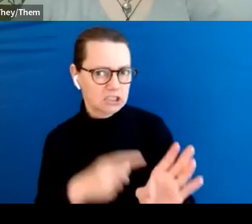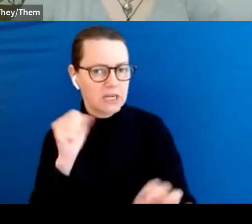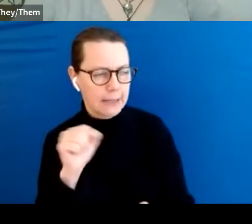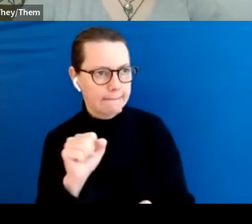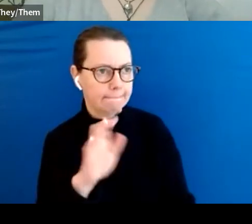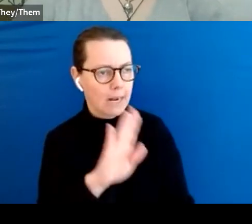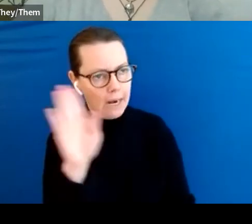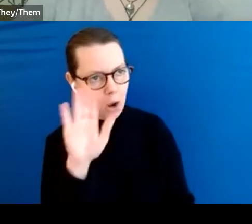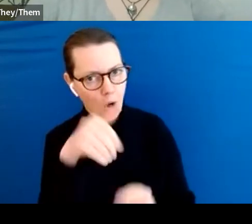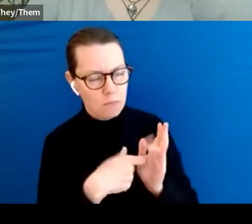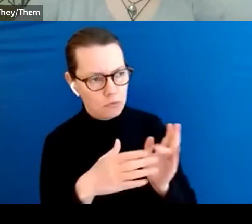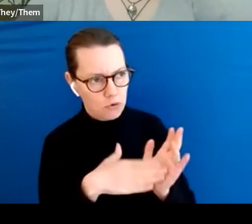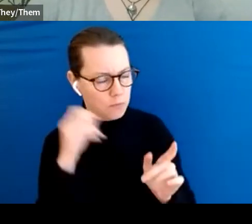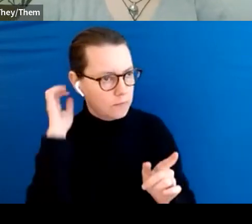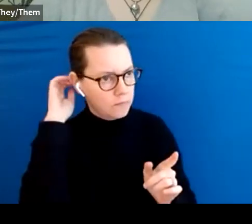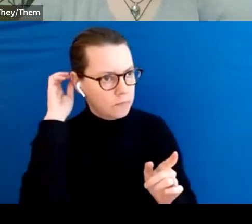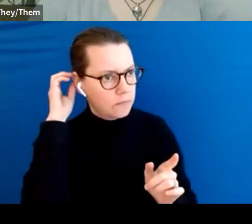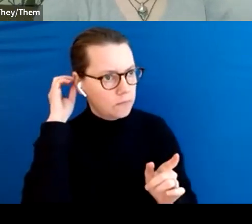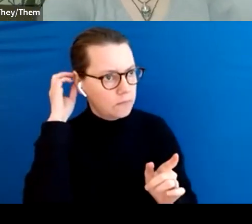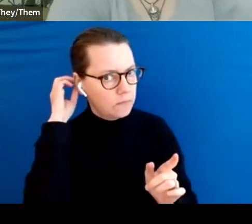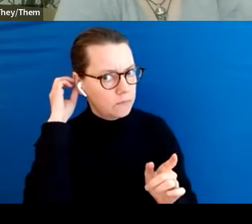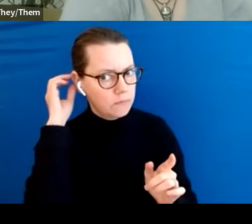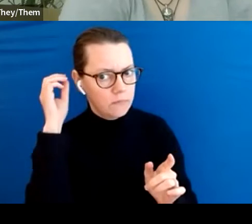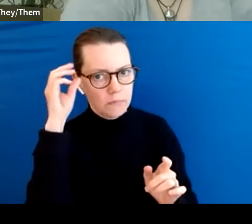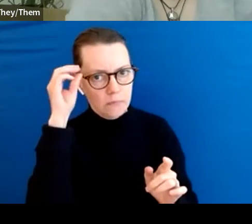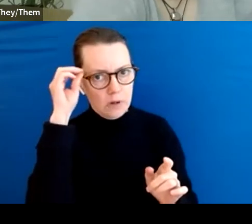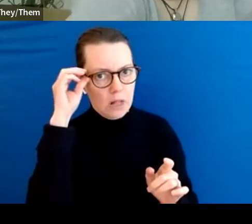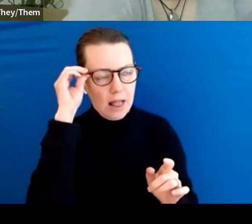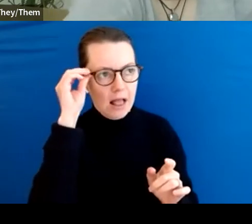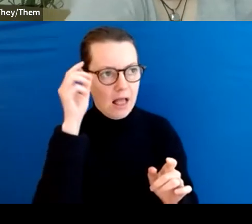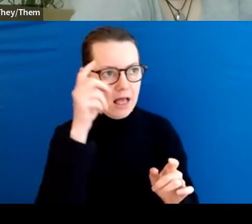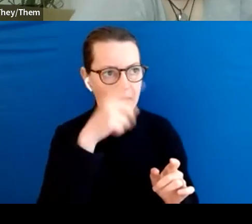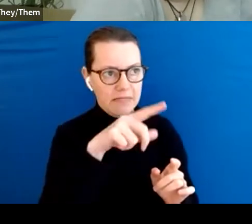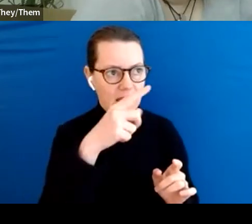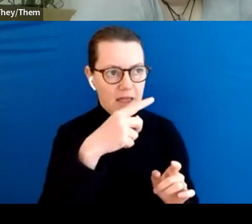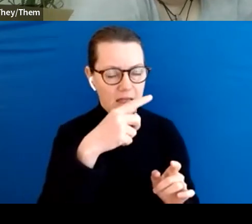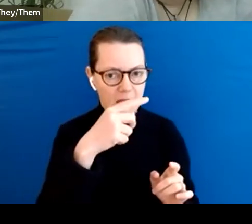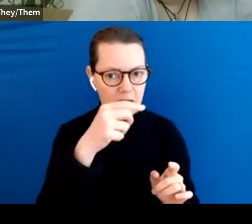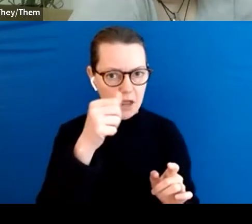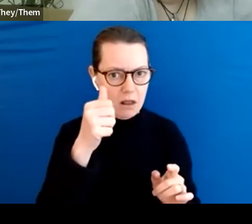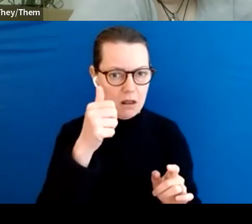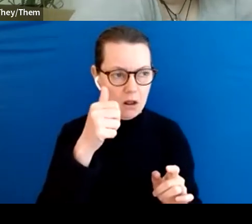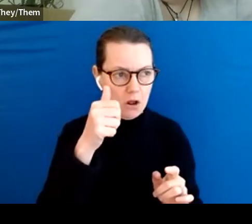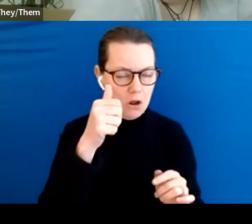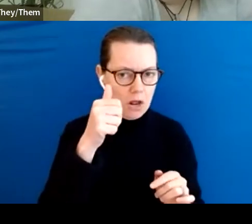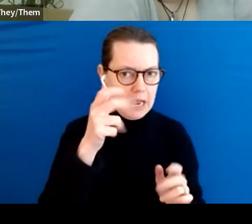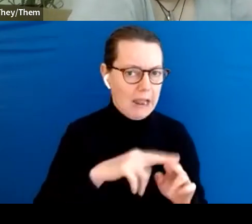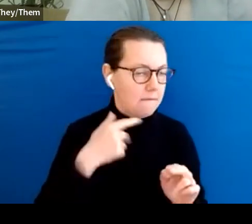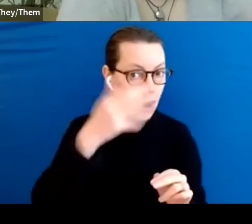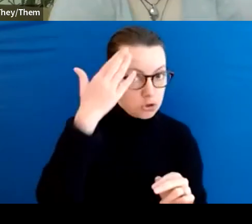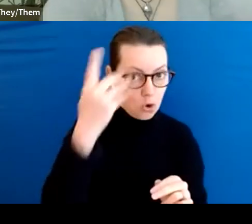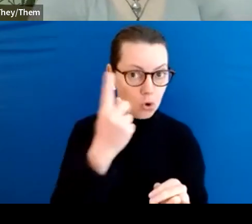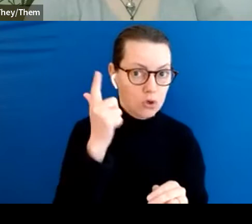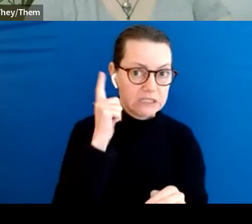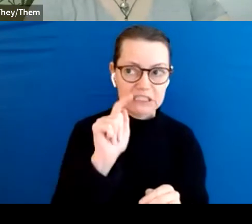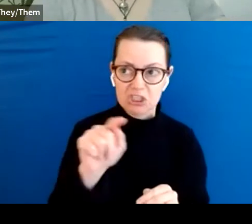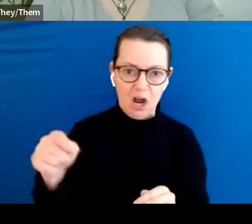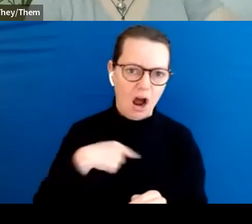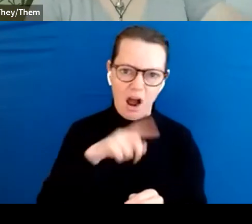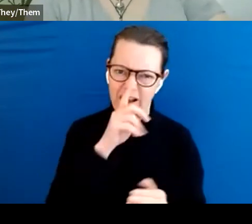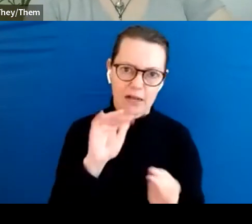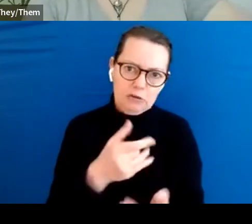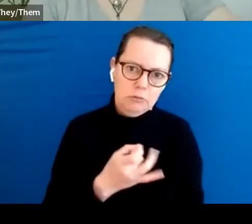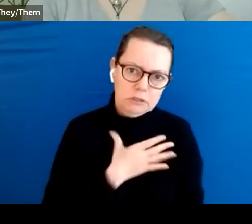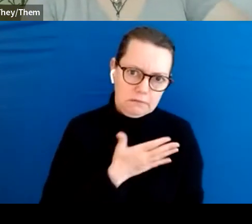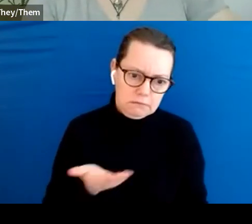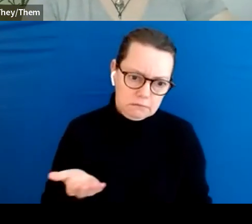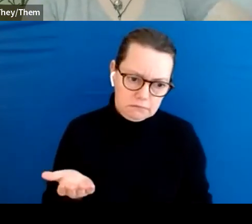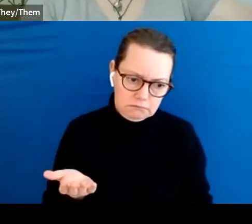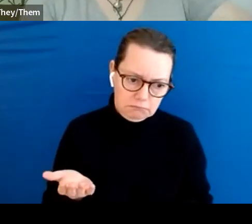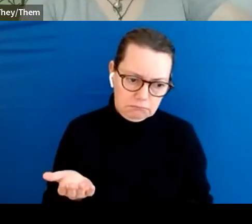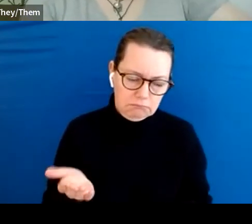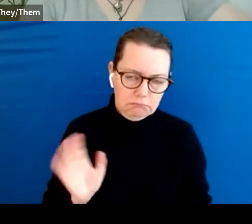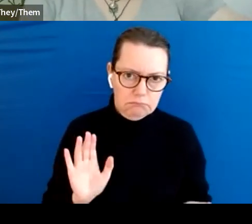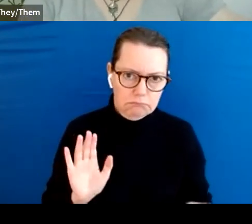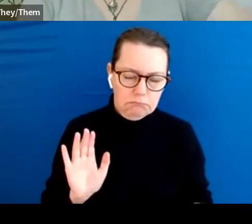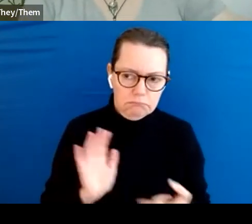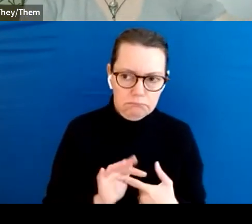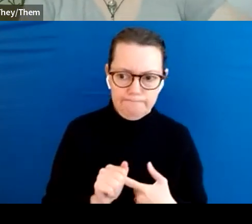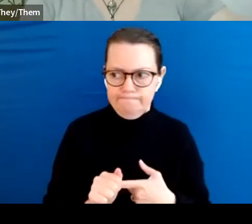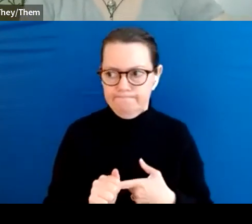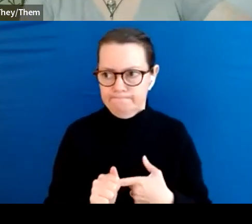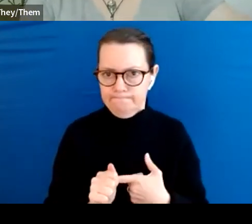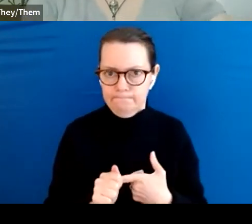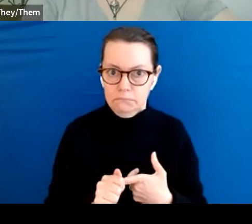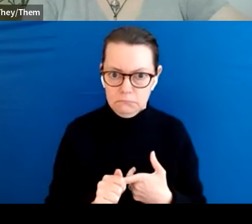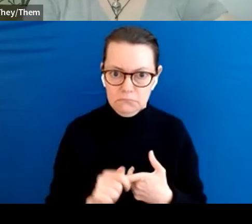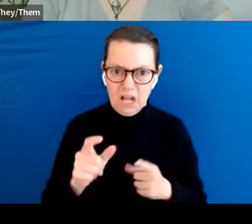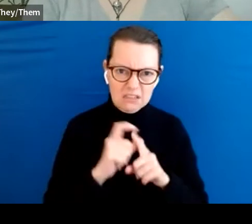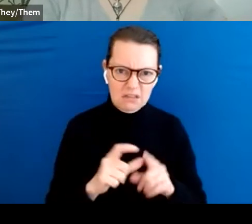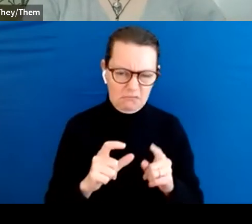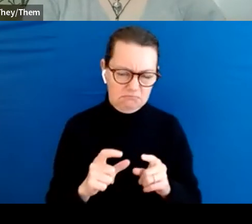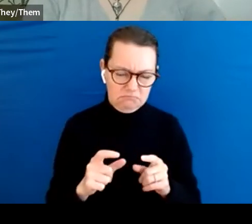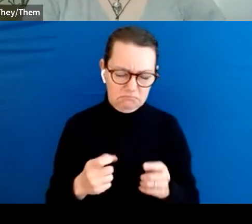But there's an expectation that I will already know all the teachers. So if I don't know, for example, my humanities teacher, I weren't get to introduce myself to them and find that quite irritating.